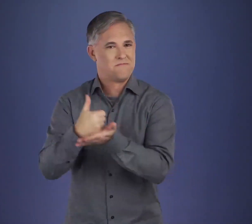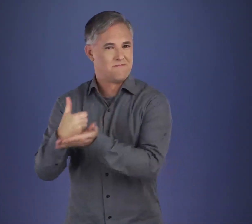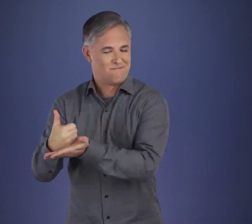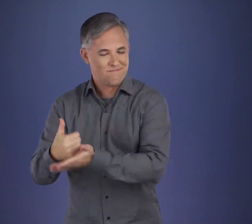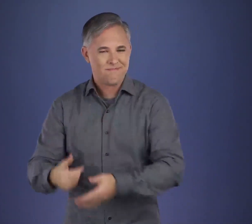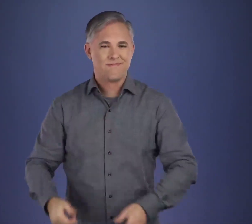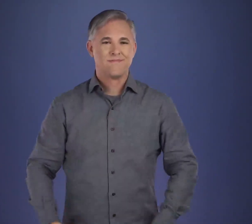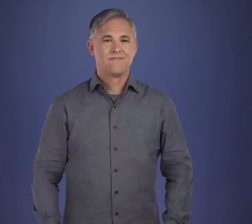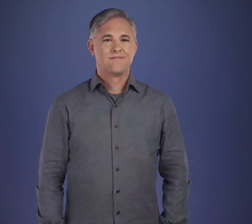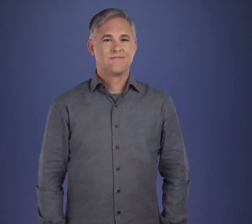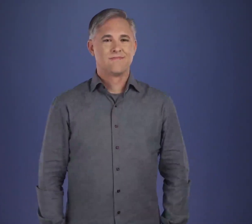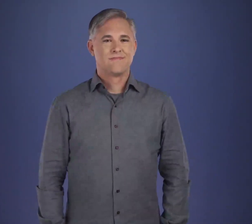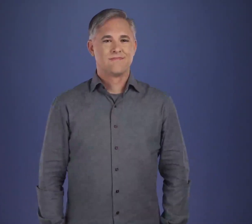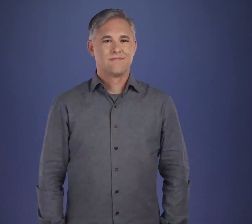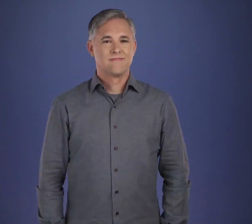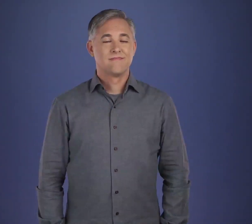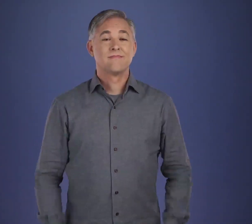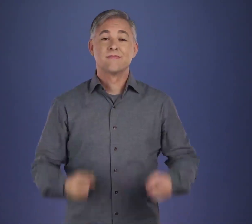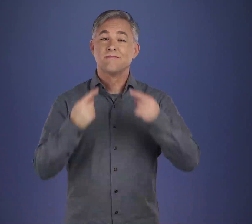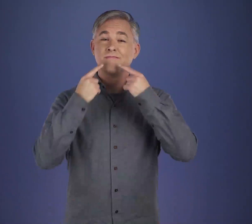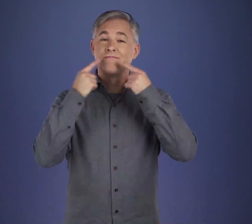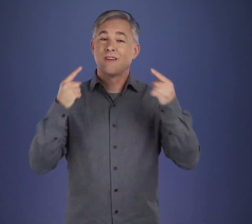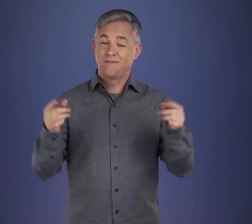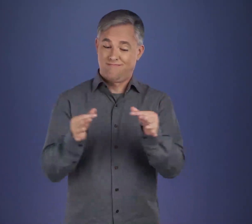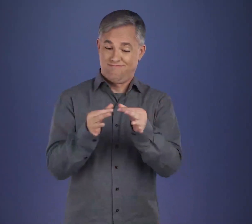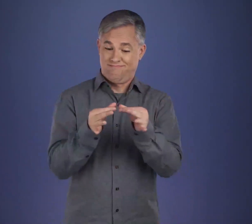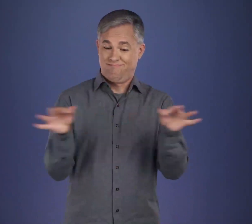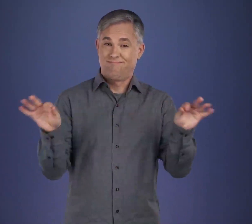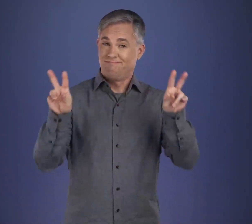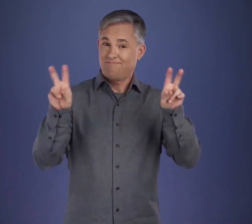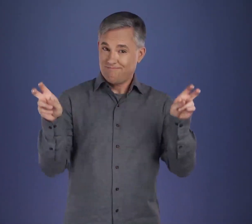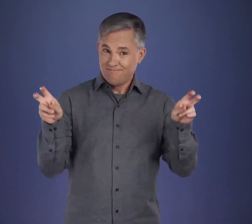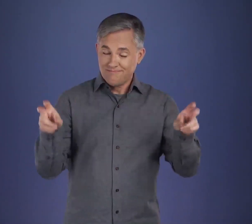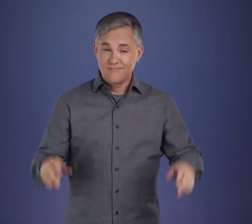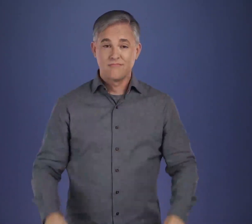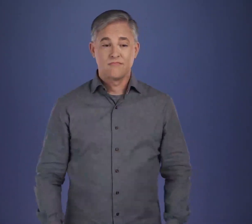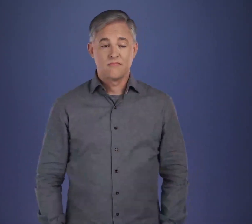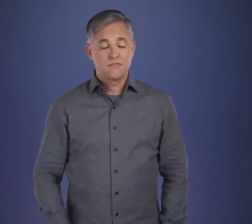“Shoemaker, stick to thy last!” …better do one thing